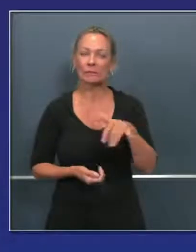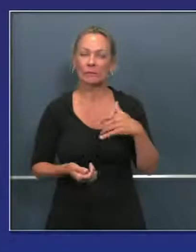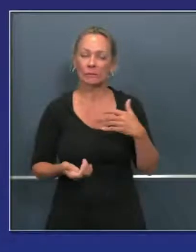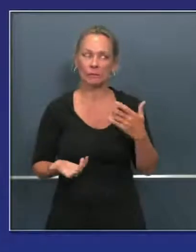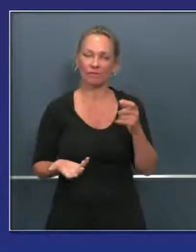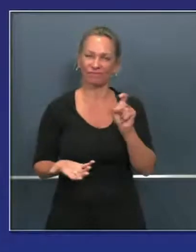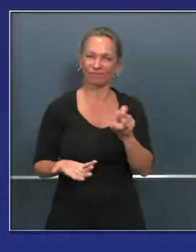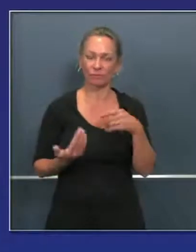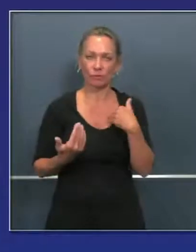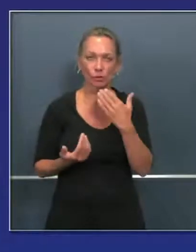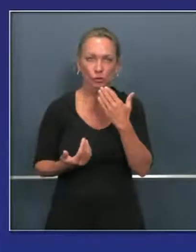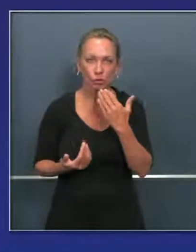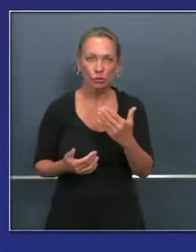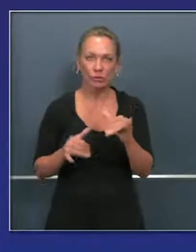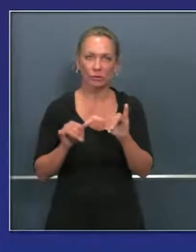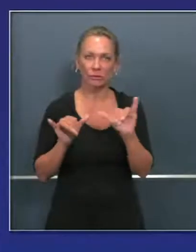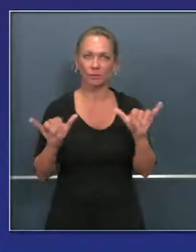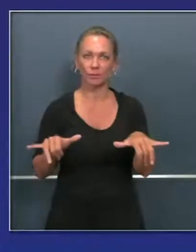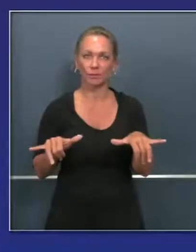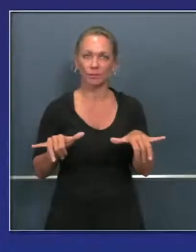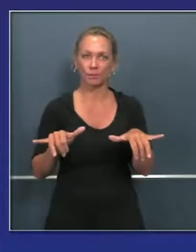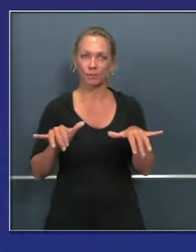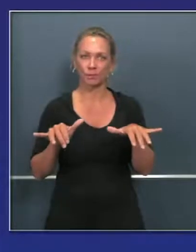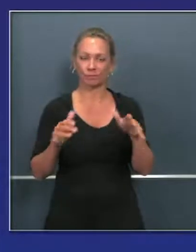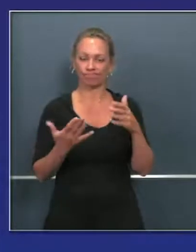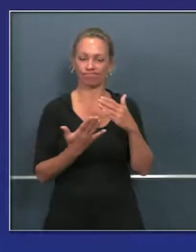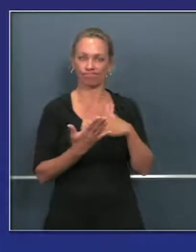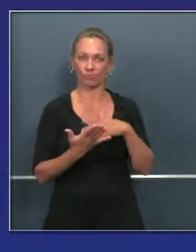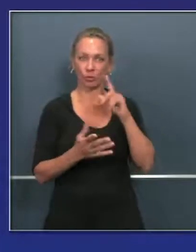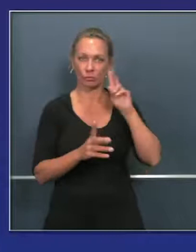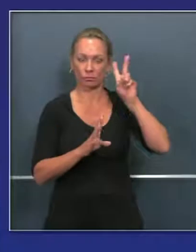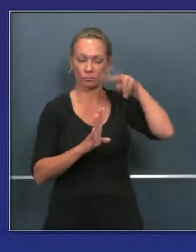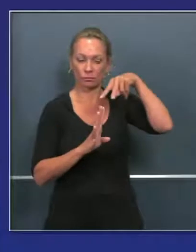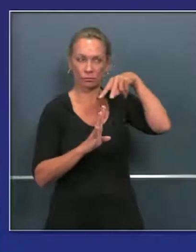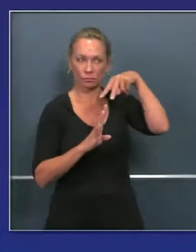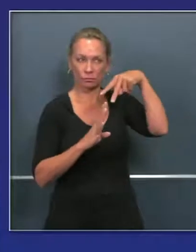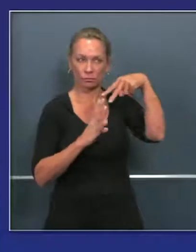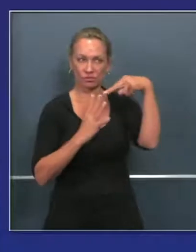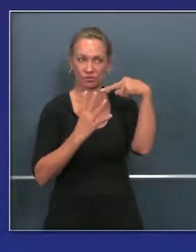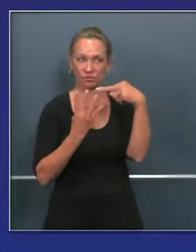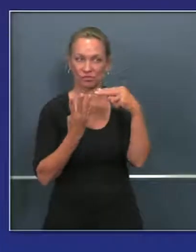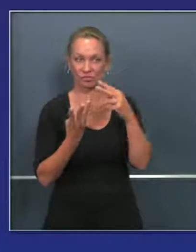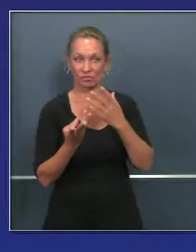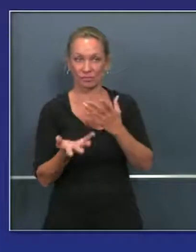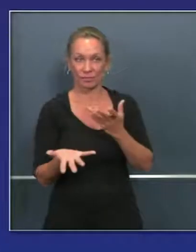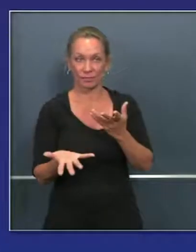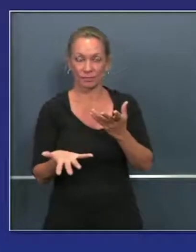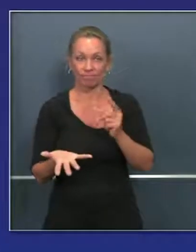has implications statewide and we will continue to look at it not just at the county level not